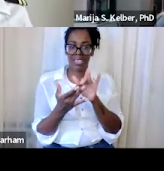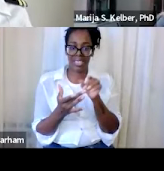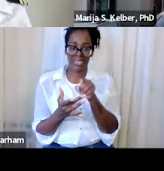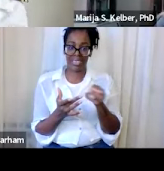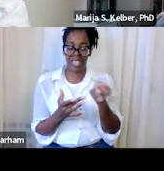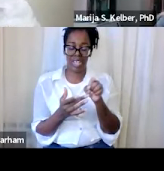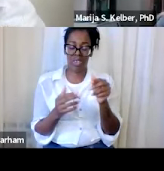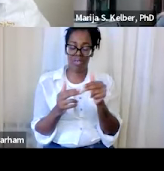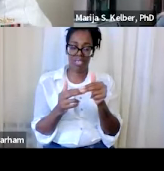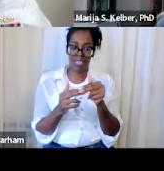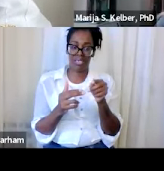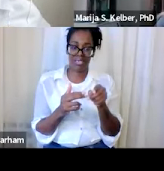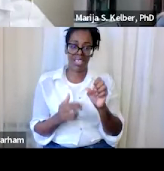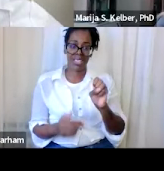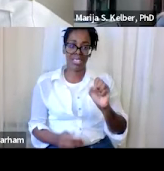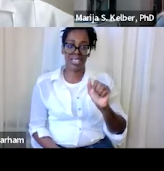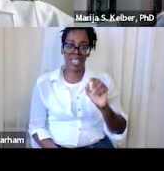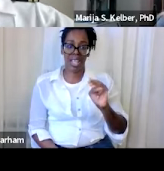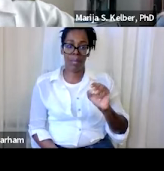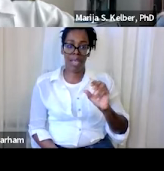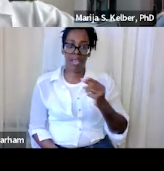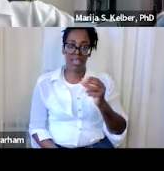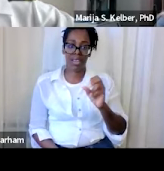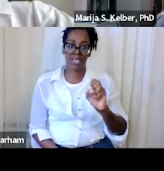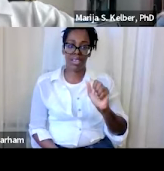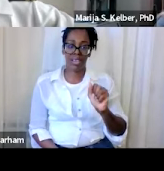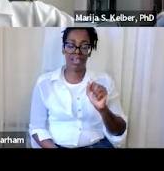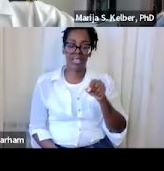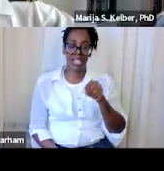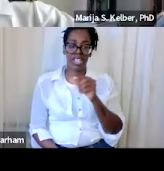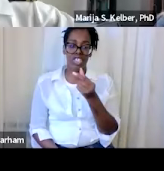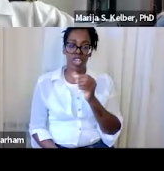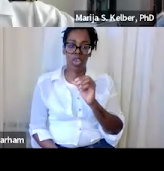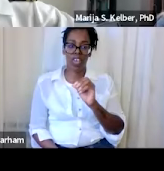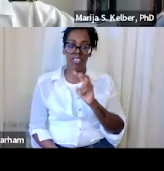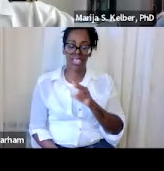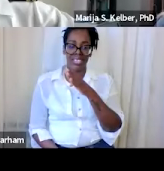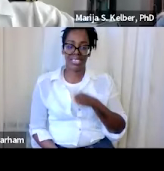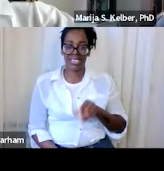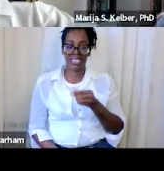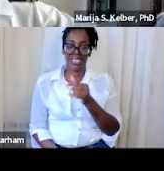You can go to samhsa.gov/gains-center or there's a phone number